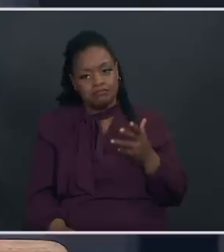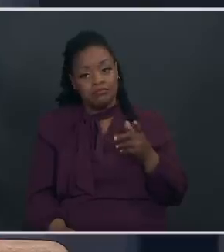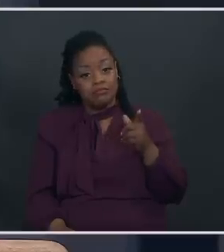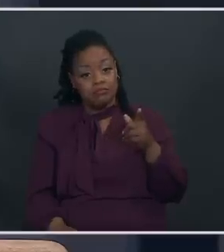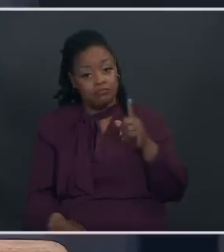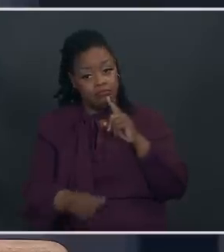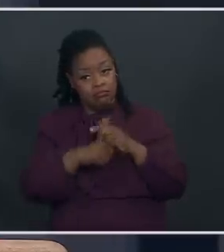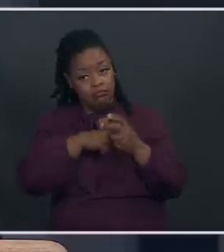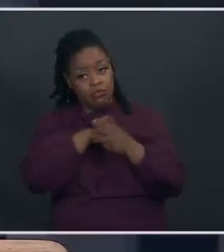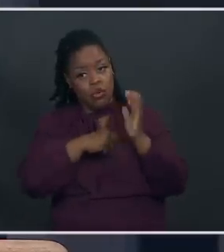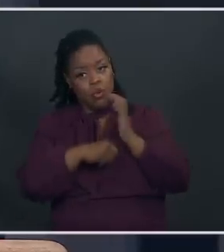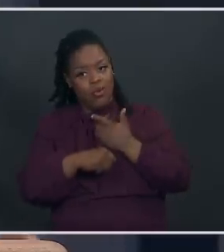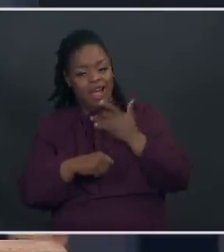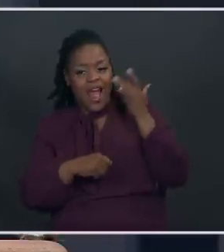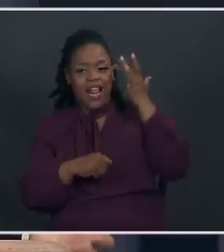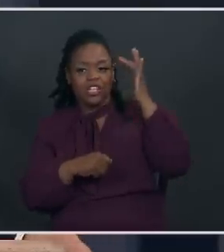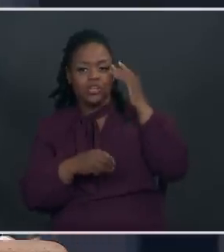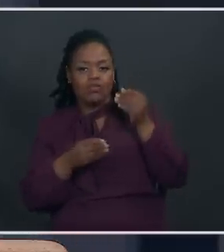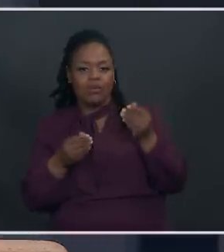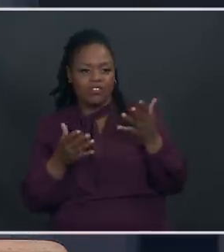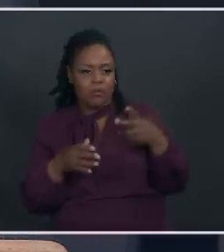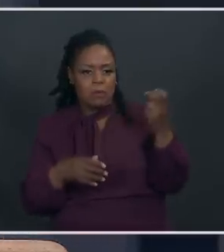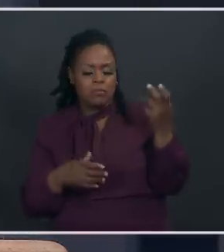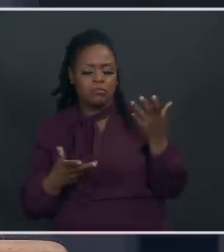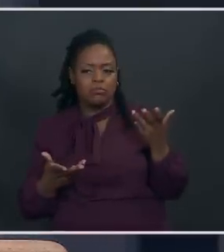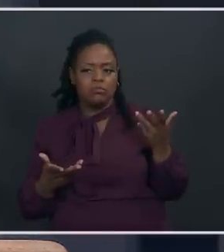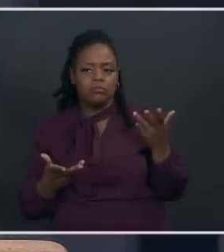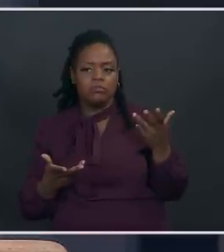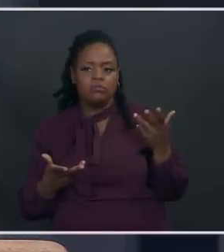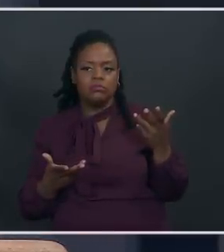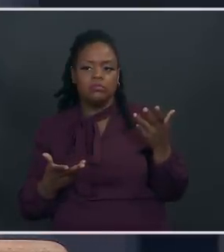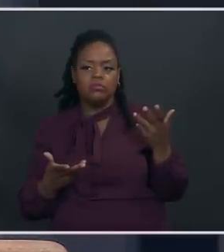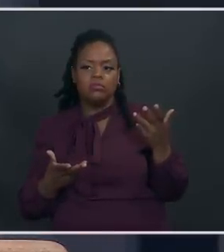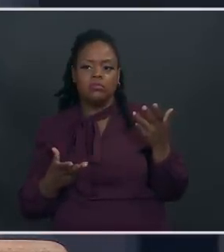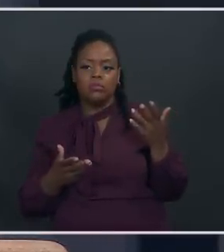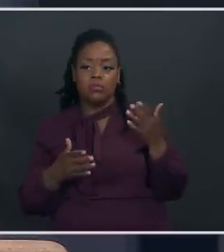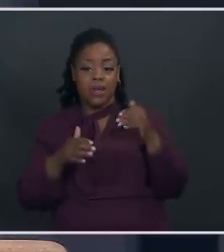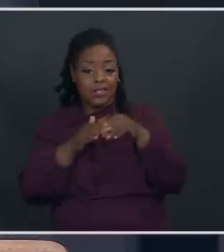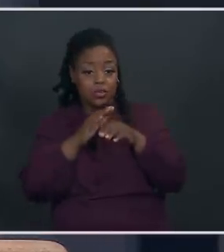and access to market, the South China Sea. I mean, run the list; we all know them.